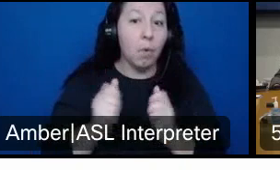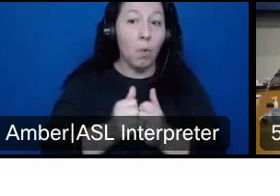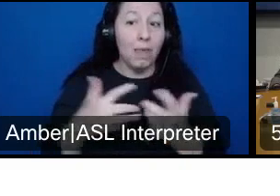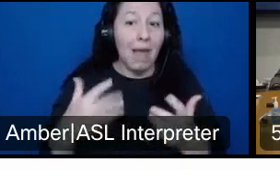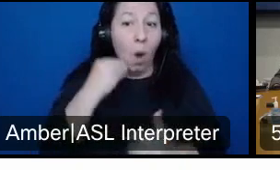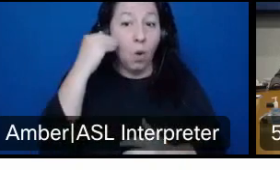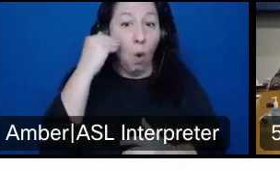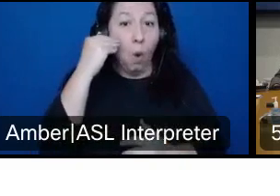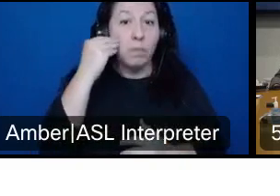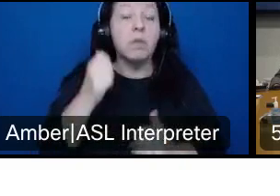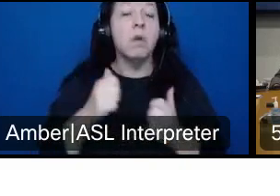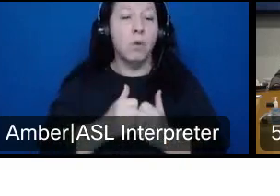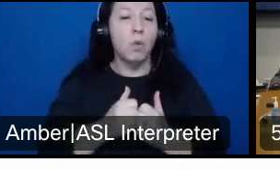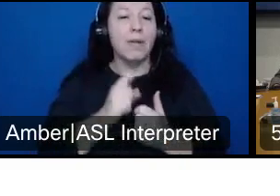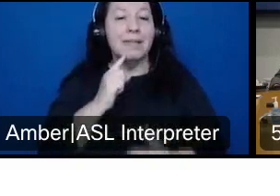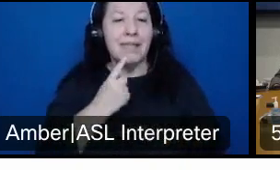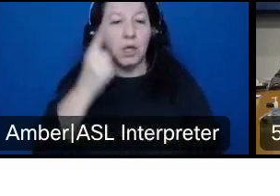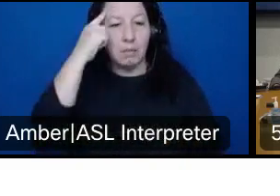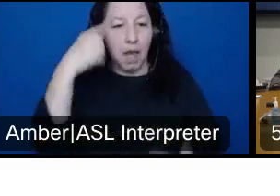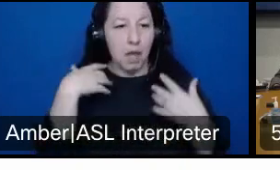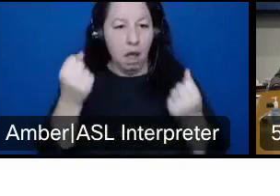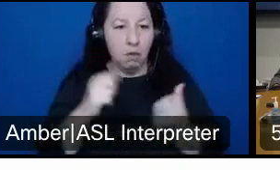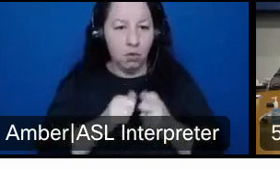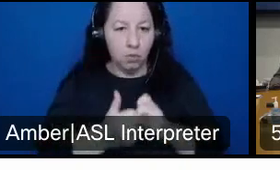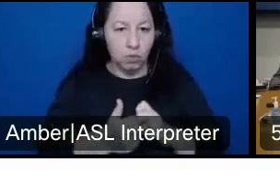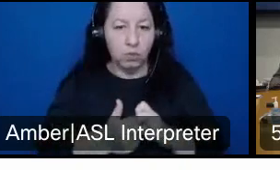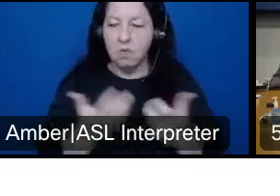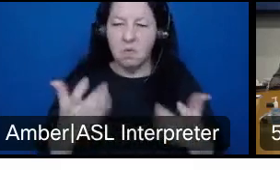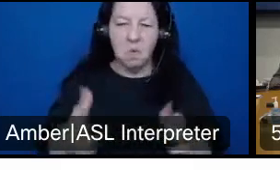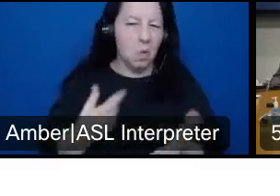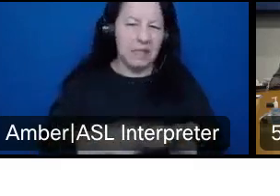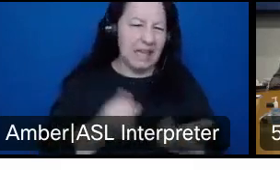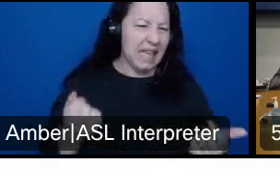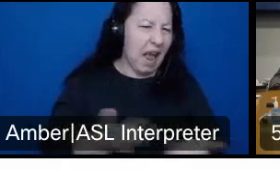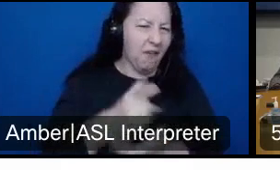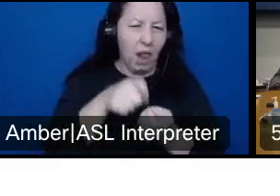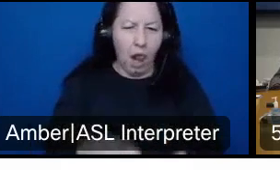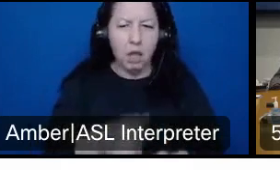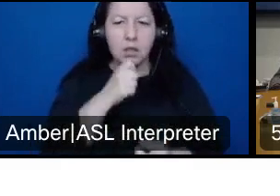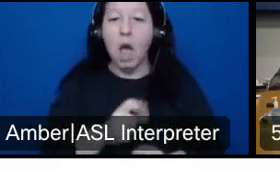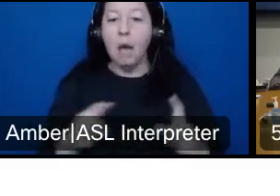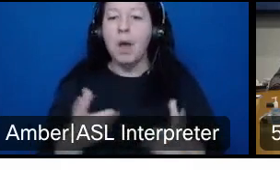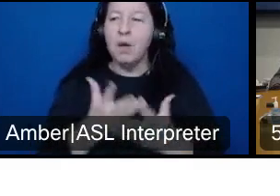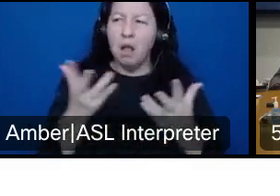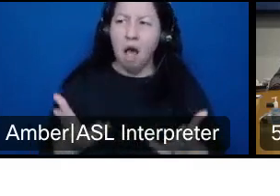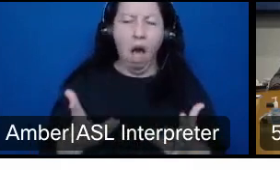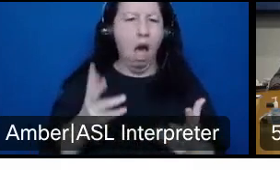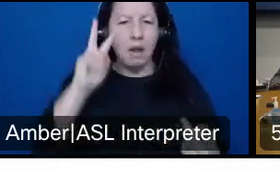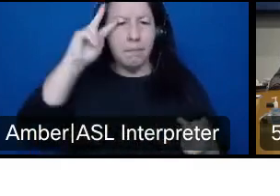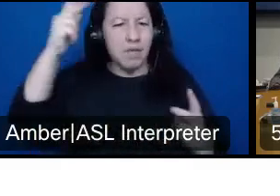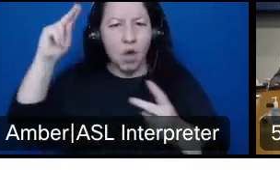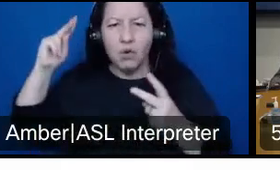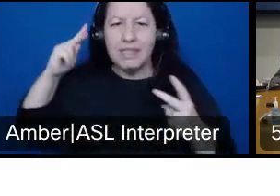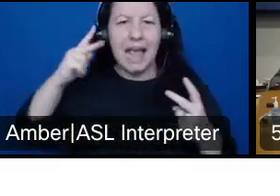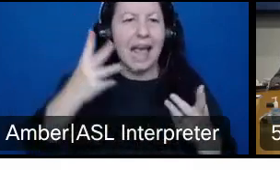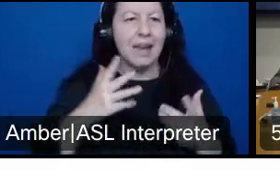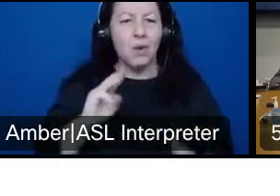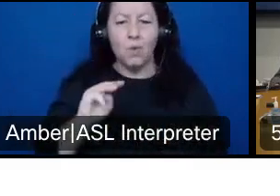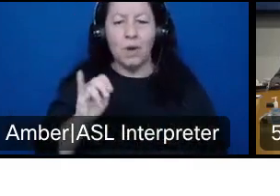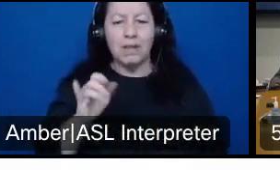And I don't want to go through it all. But what I want to say is that there has been a lot of misunderstanding about what the mayor has has said.